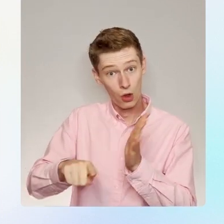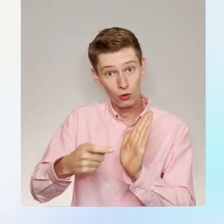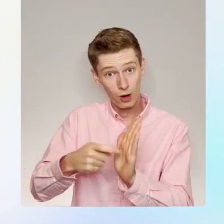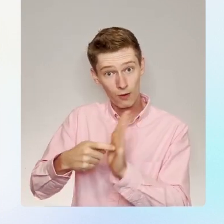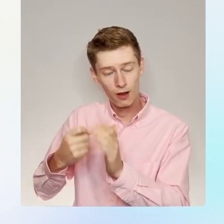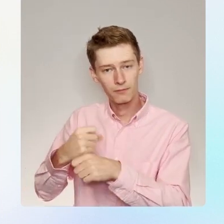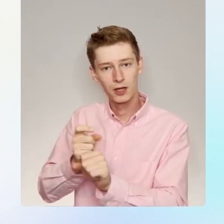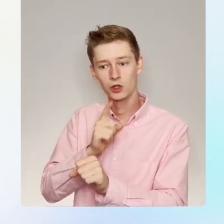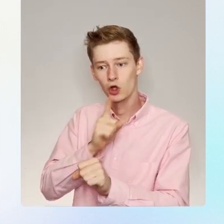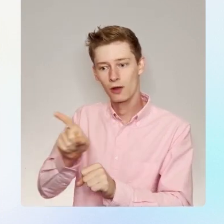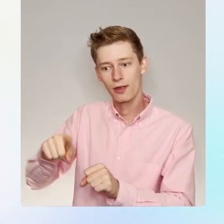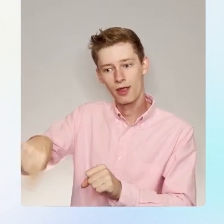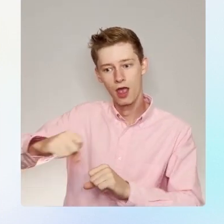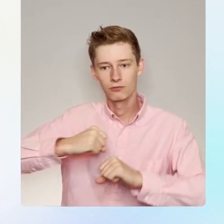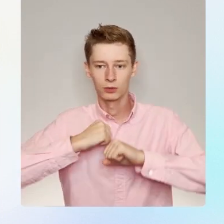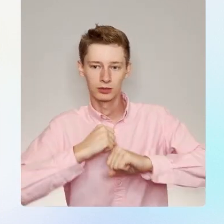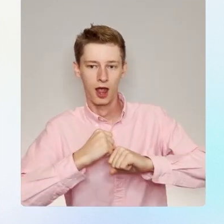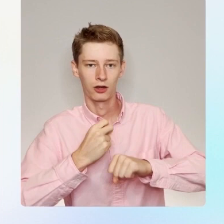with the appropriate protections for user privacy.